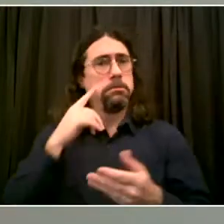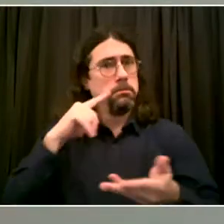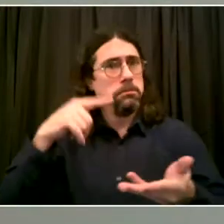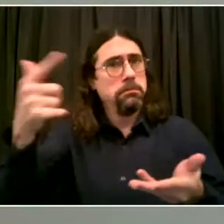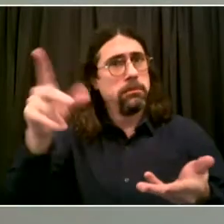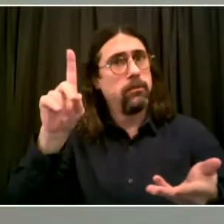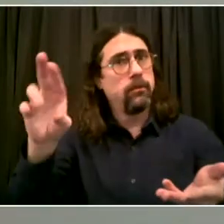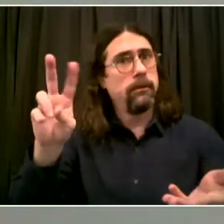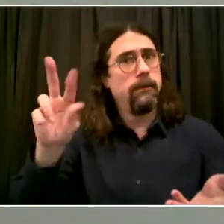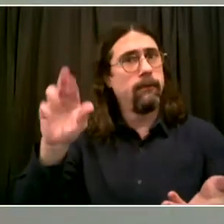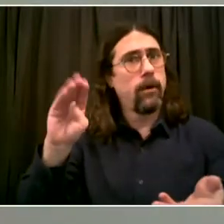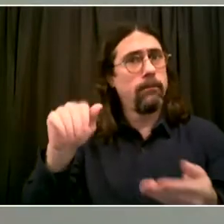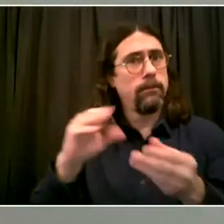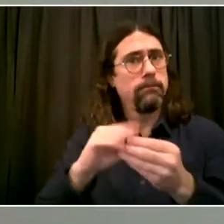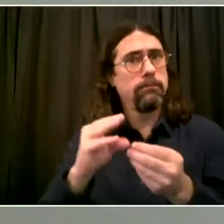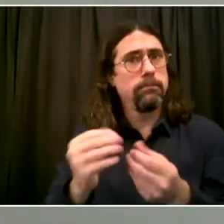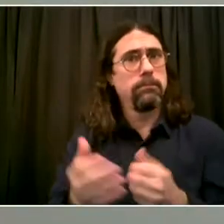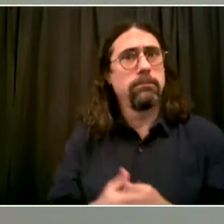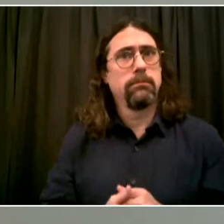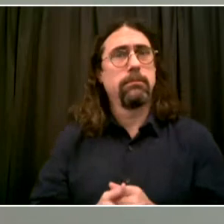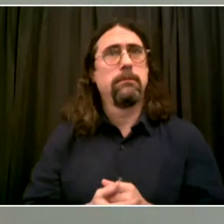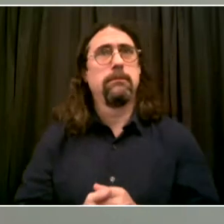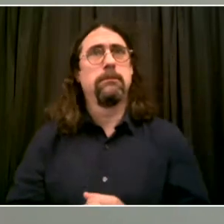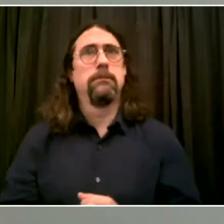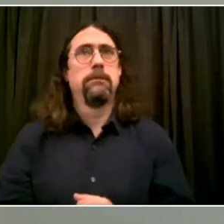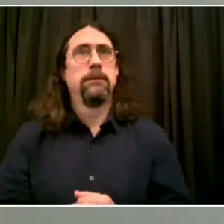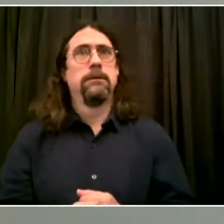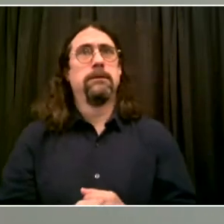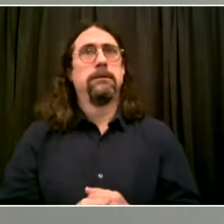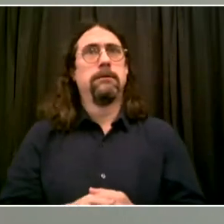THAT? I WANT TO